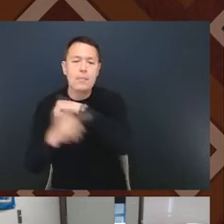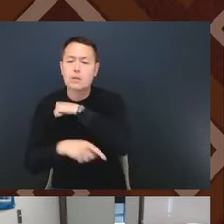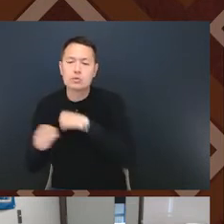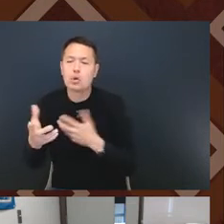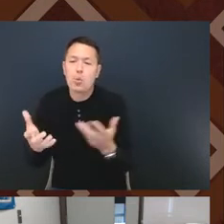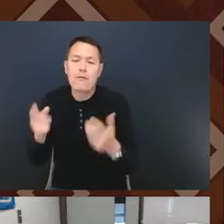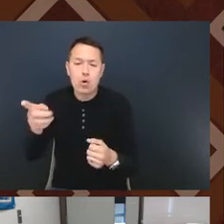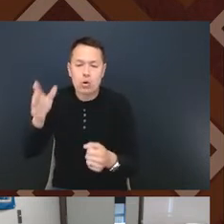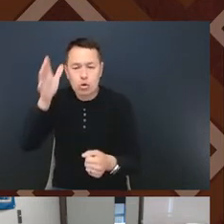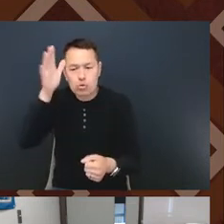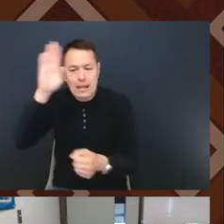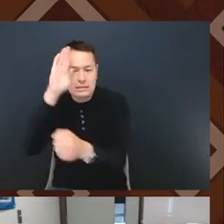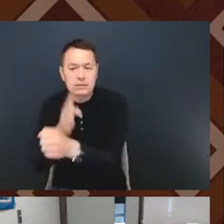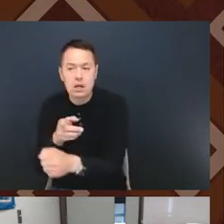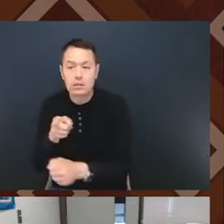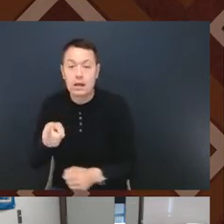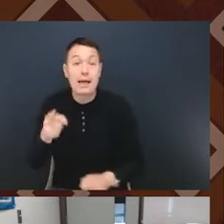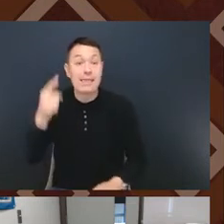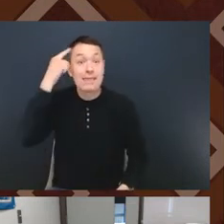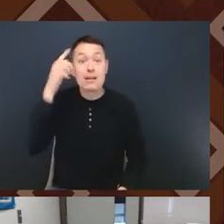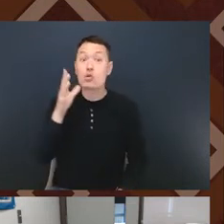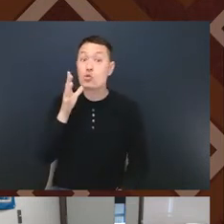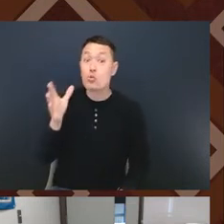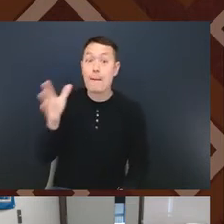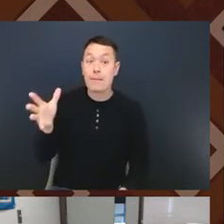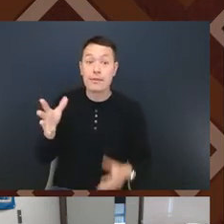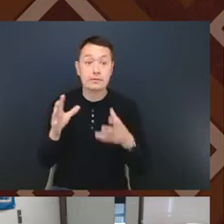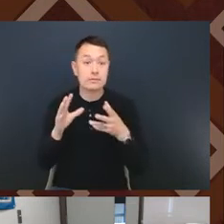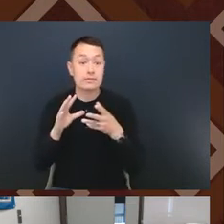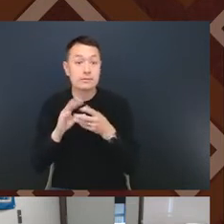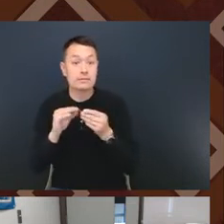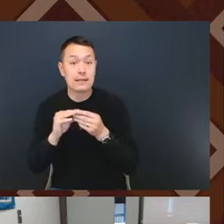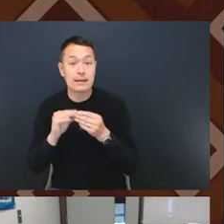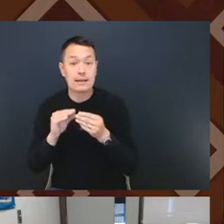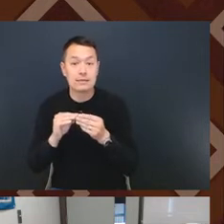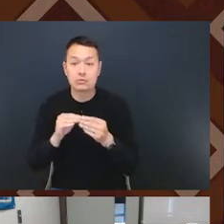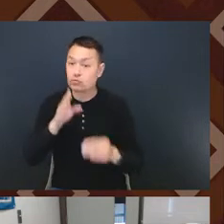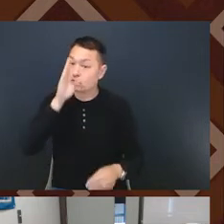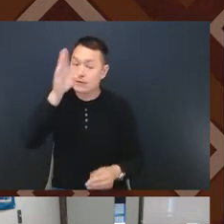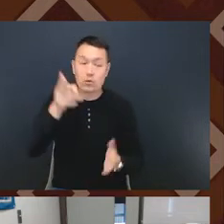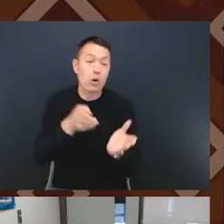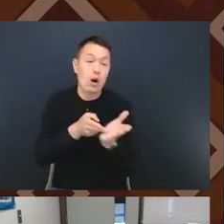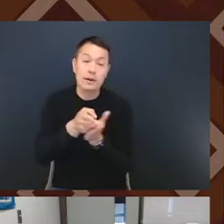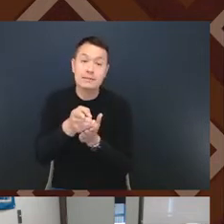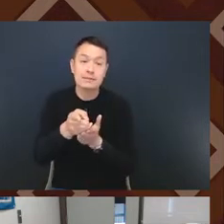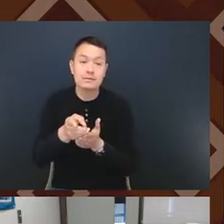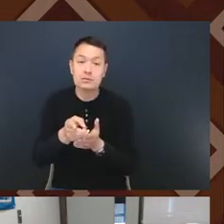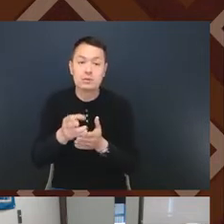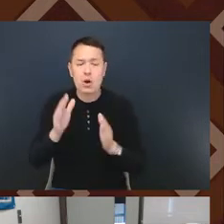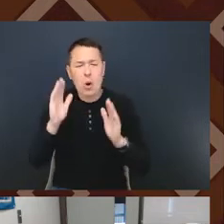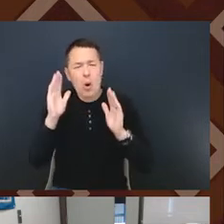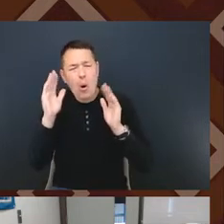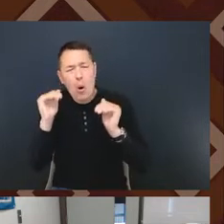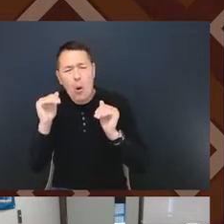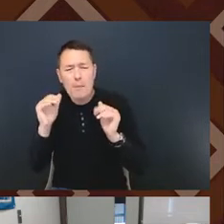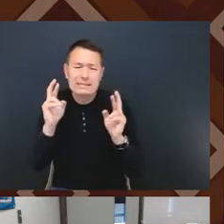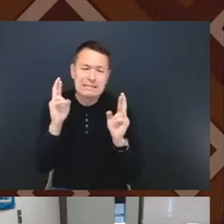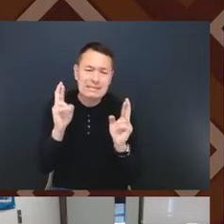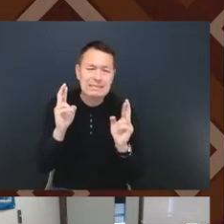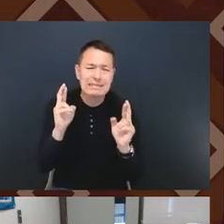And I think the grandmother was pretty straightforward, honest. She hoped that we would be acquitted